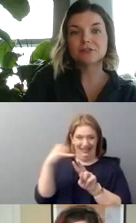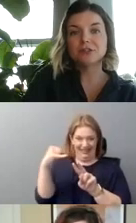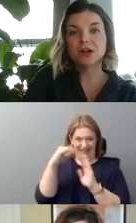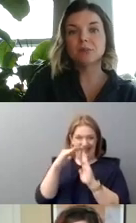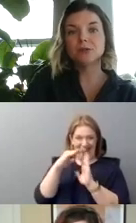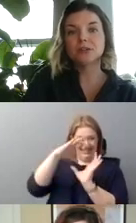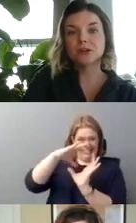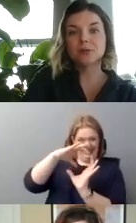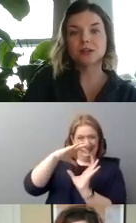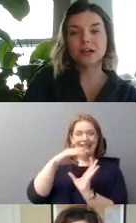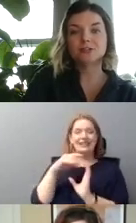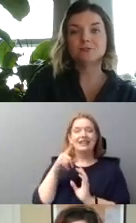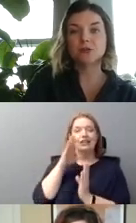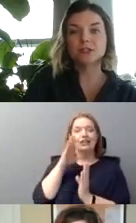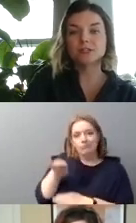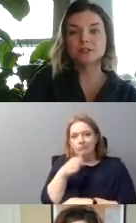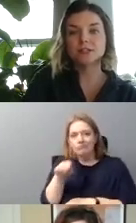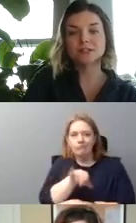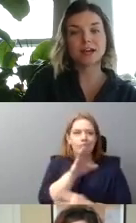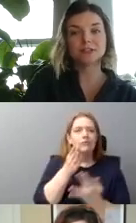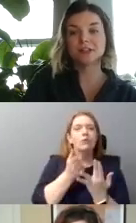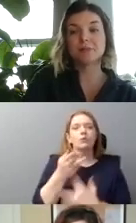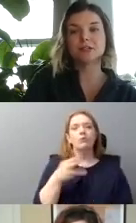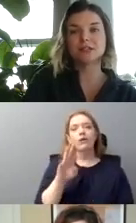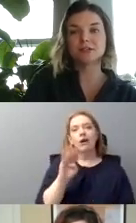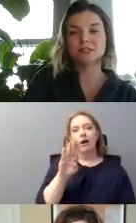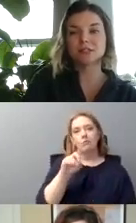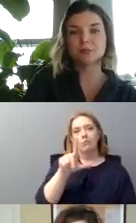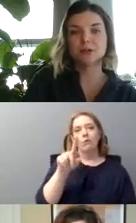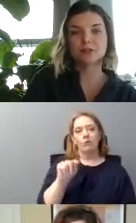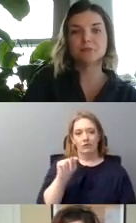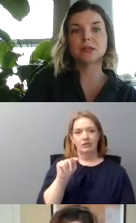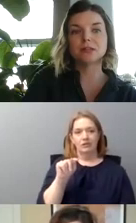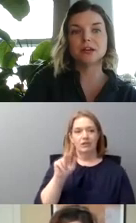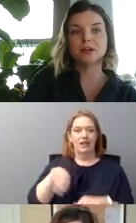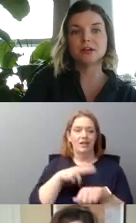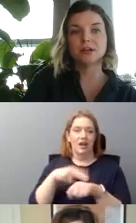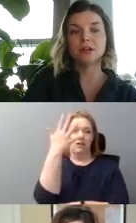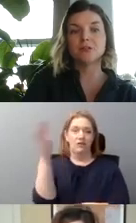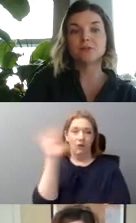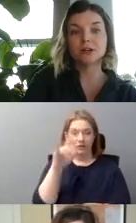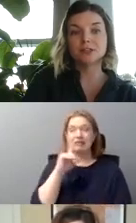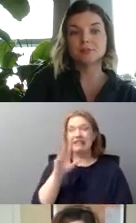through the Humboldt-Taiyobe National Forest. It's actually an amazing 6.3 million acre forest